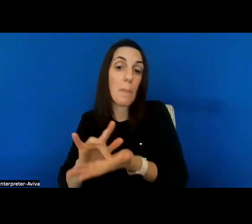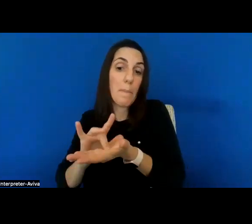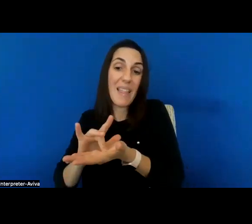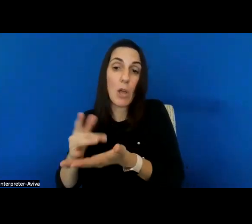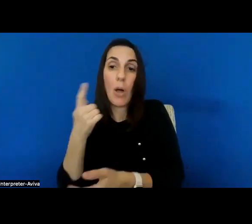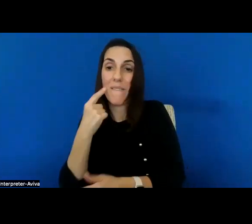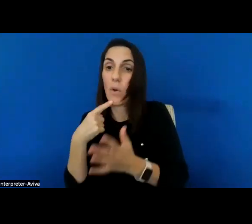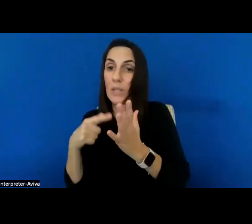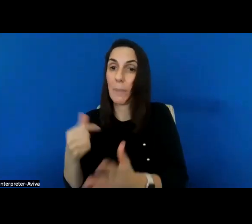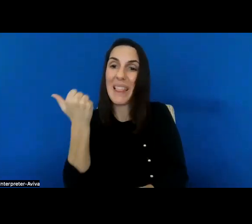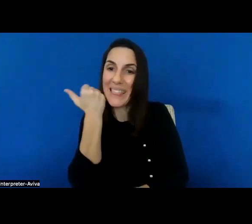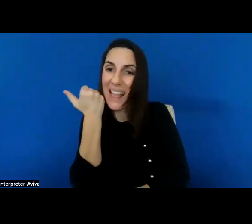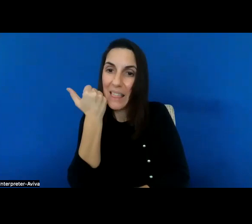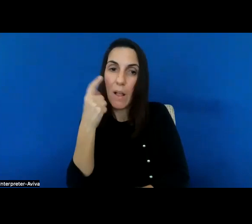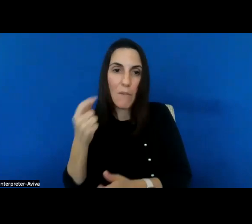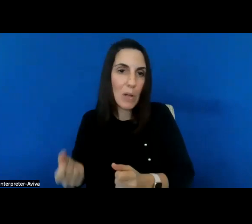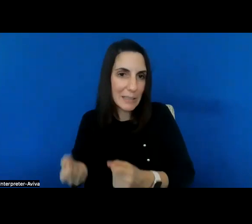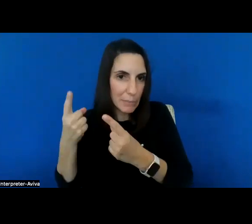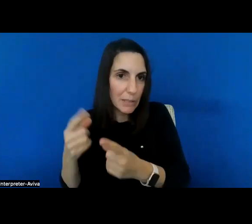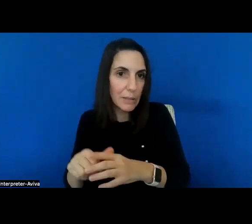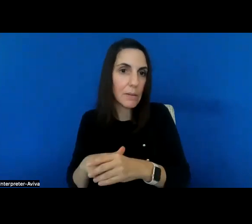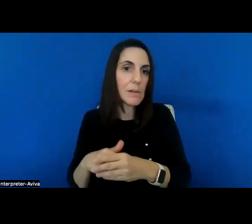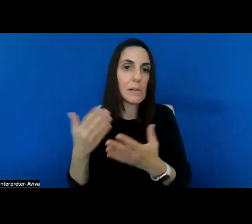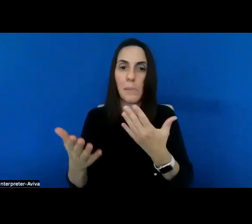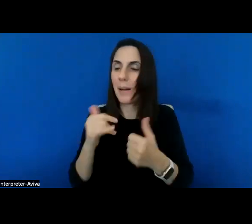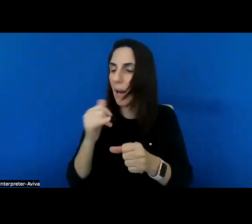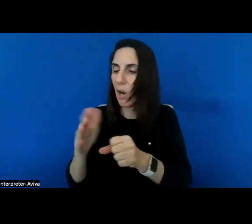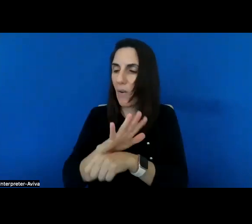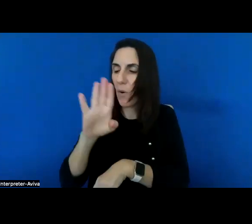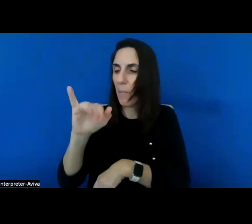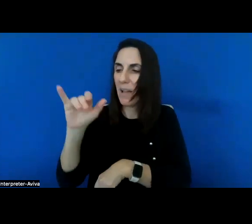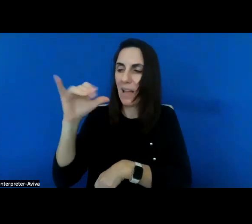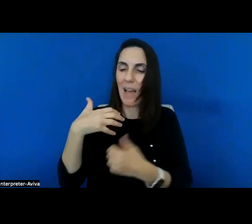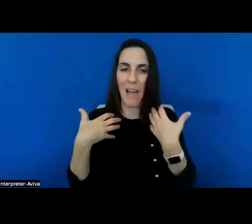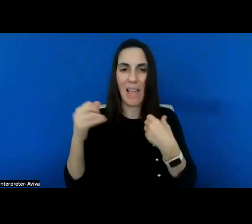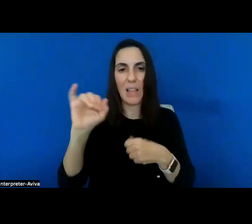expenditures or other expenses, maybe not covered by their health insurance or medicaid.